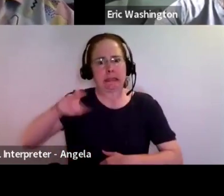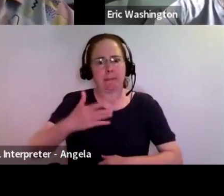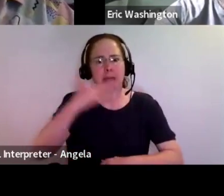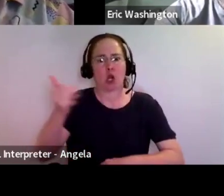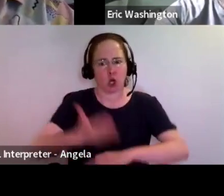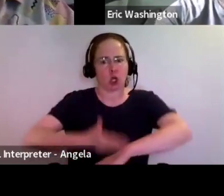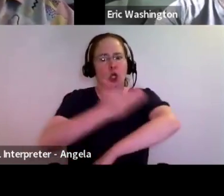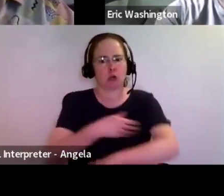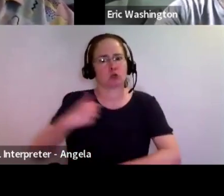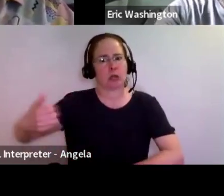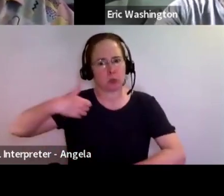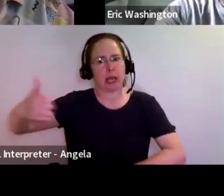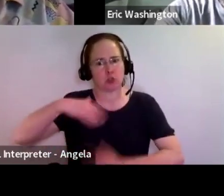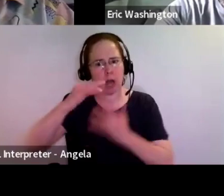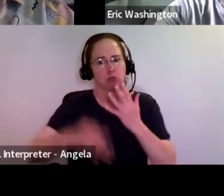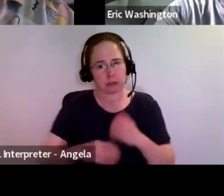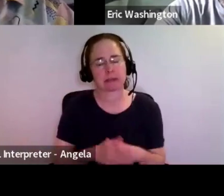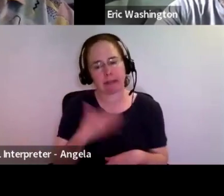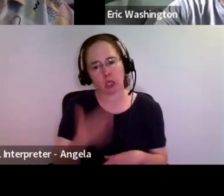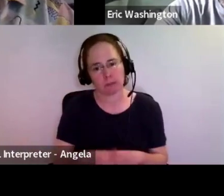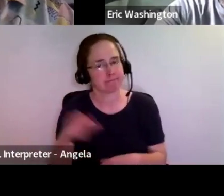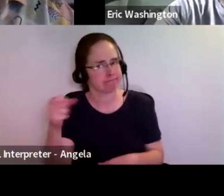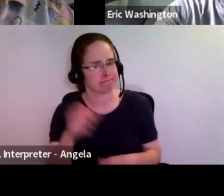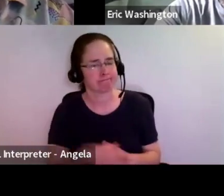barrier for a lot of people as well. Thank you. Yeah, Eric,